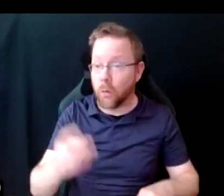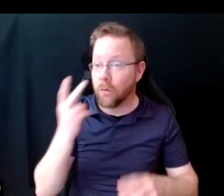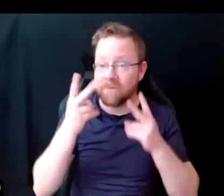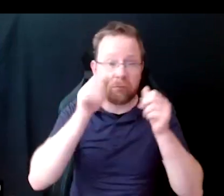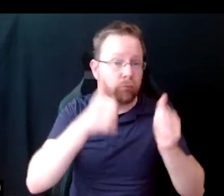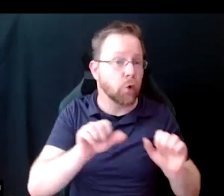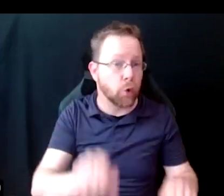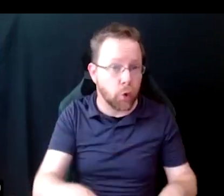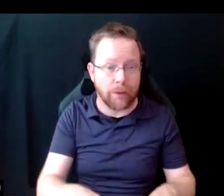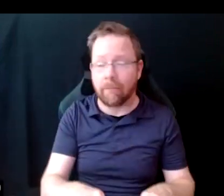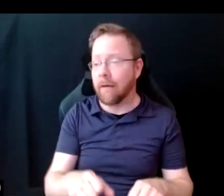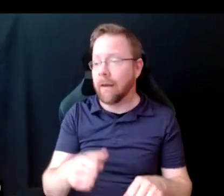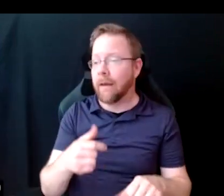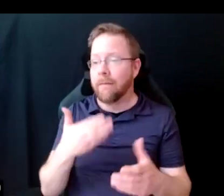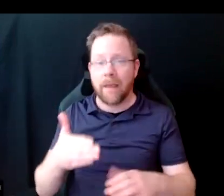Yes, I might lose a leg there."